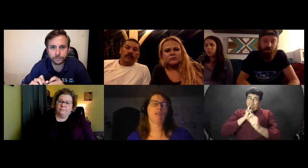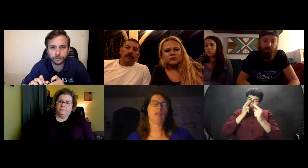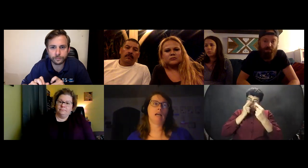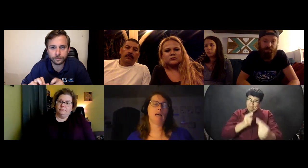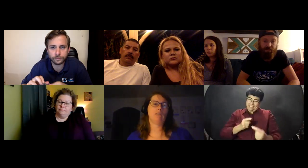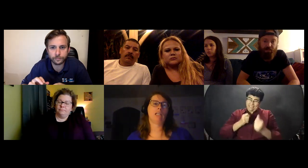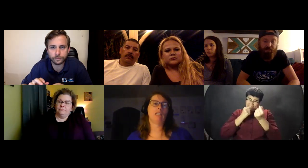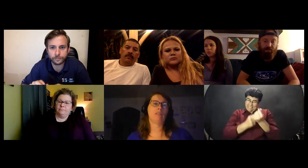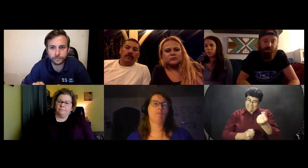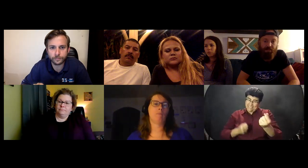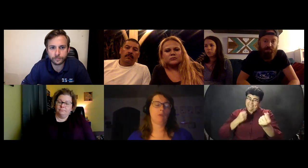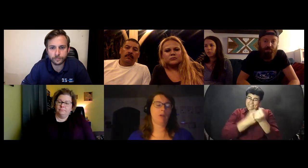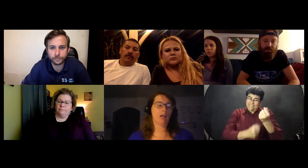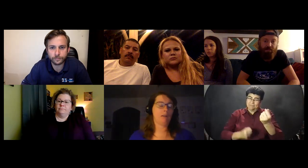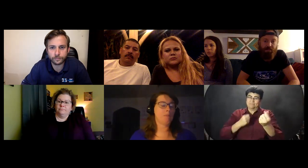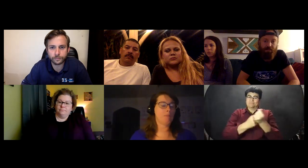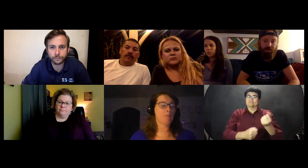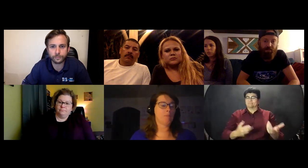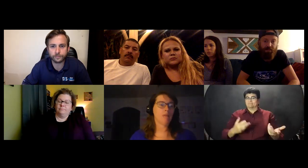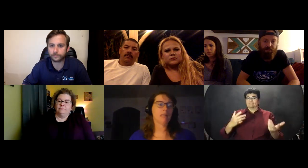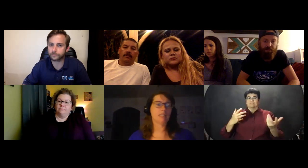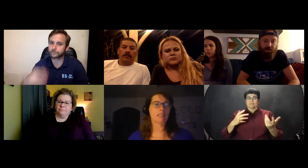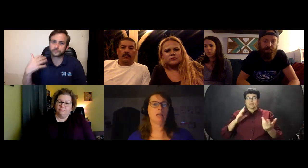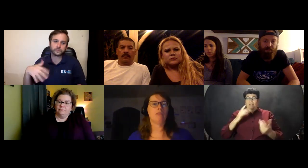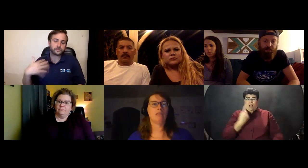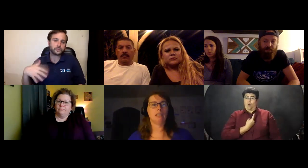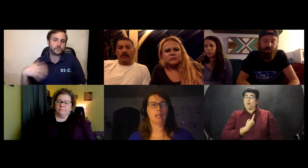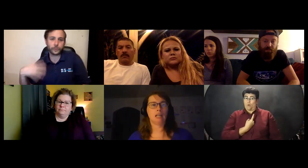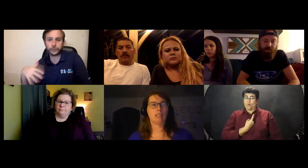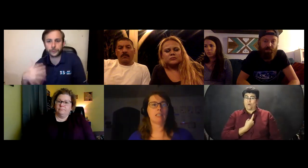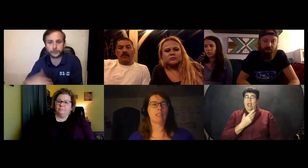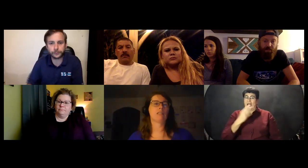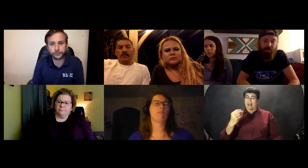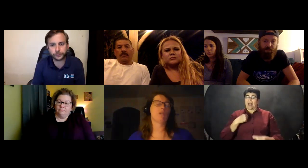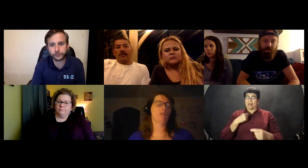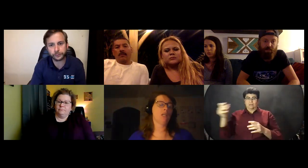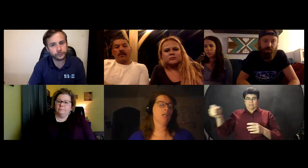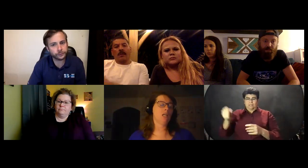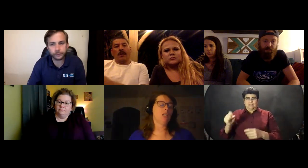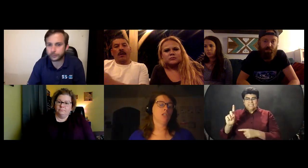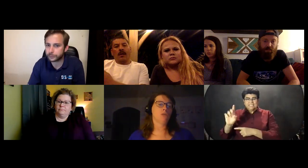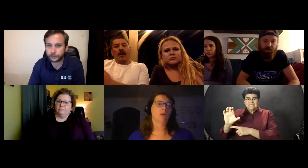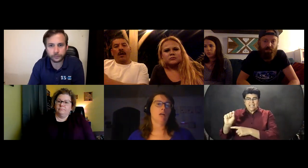advocating um by myself